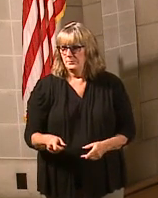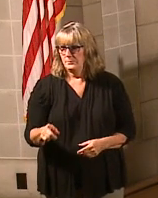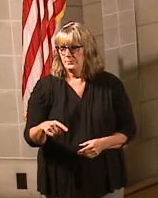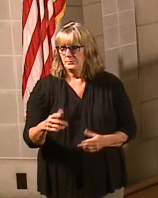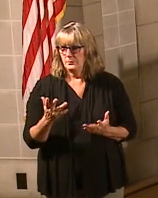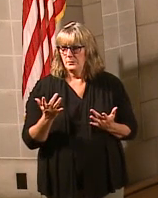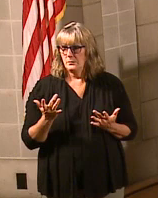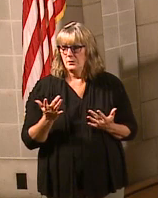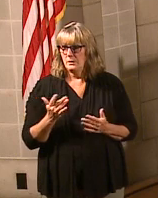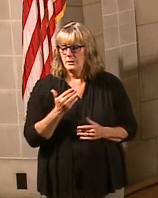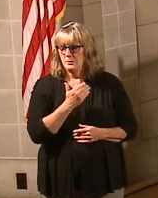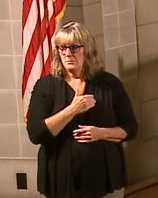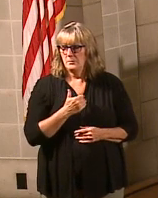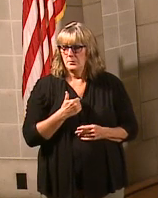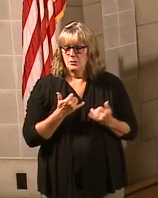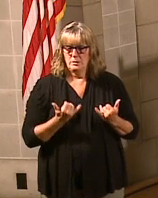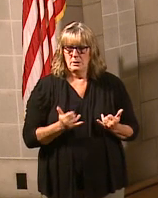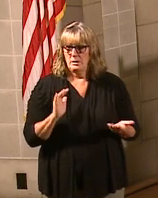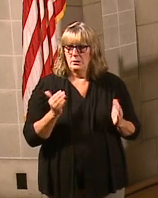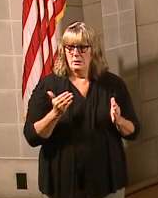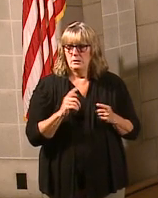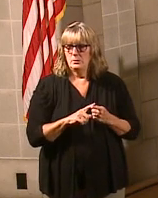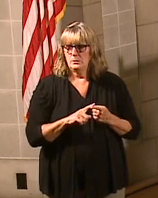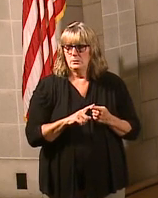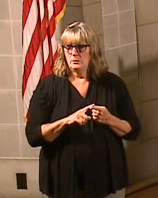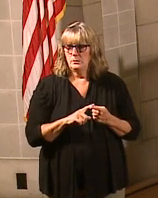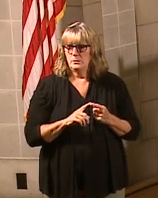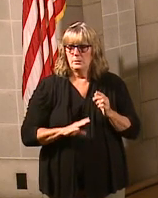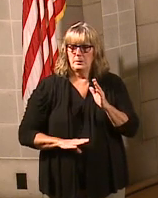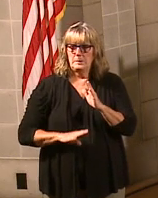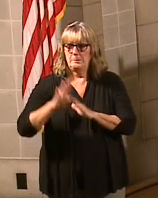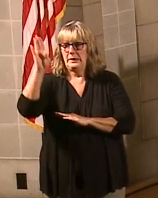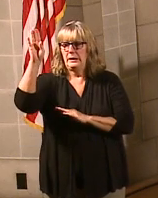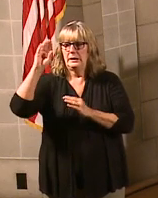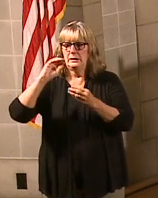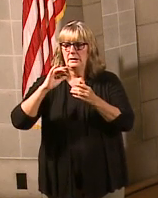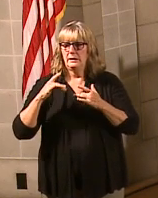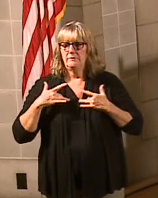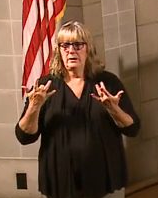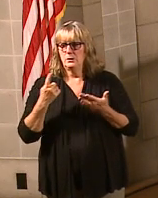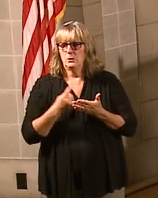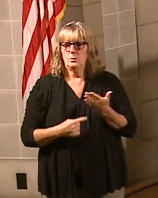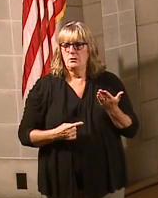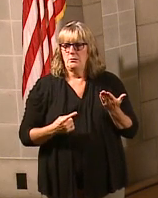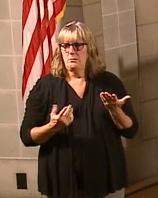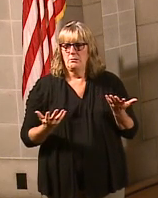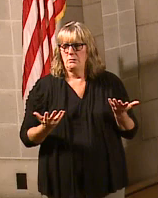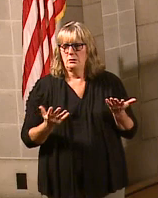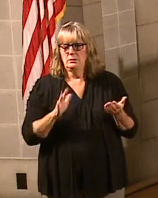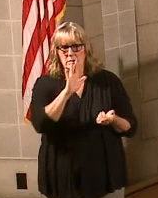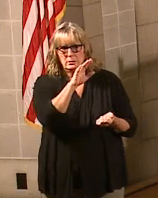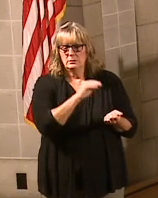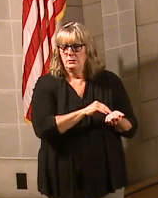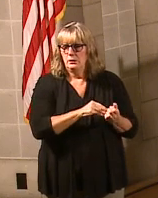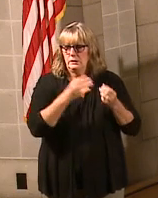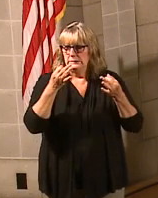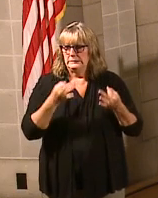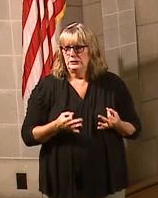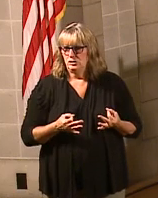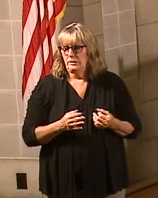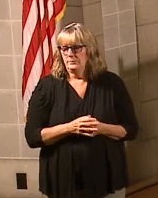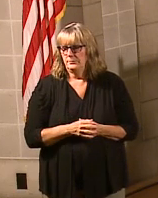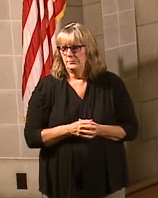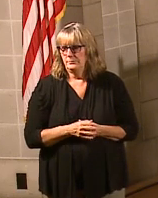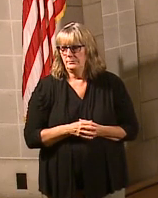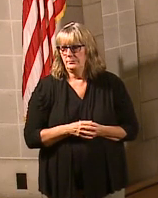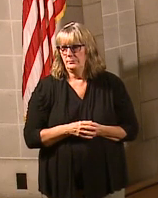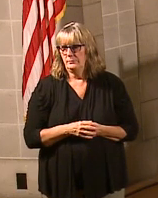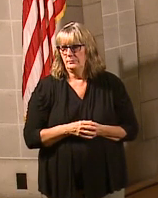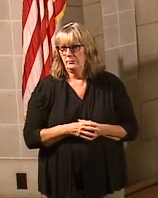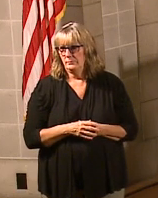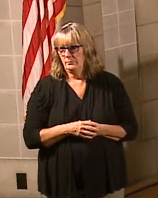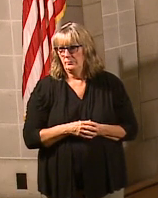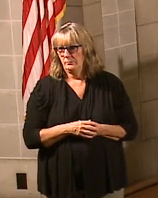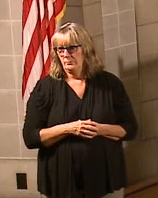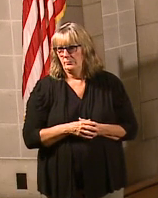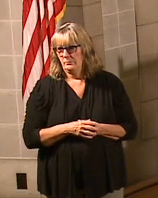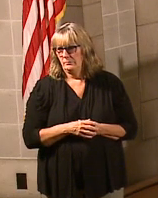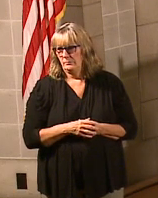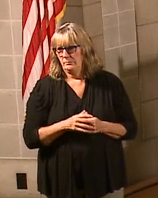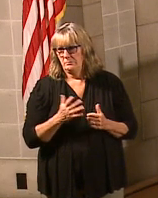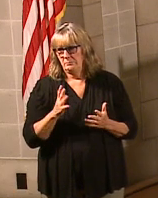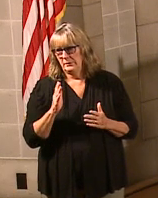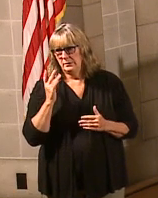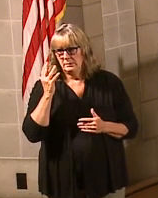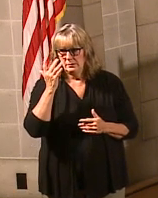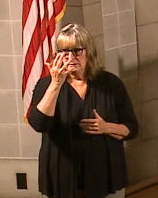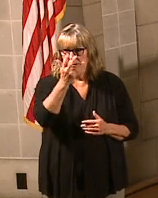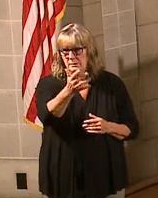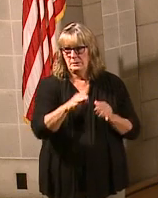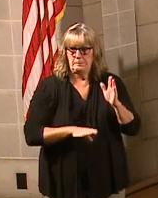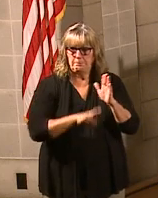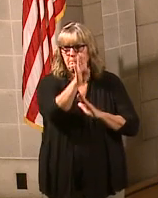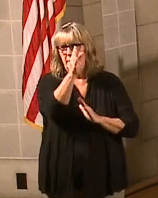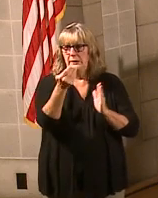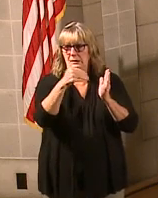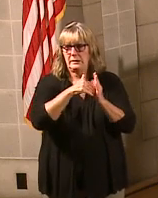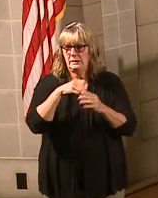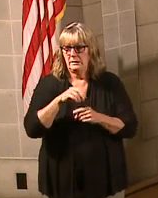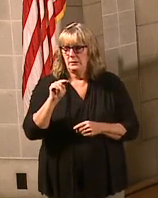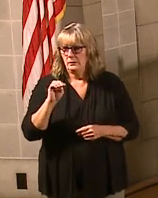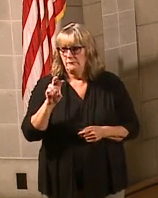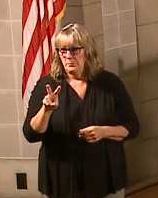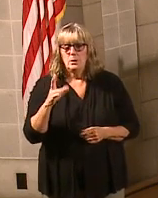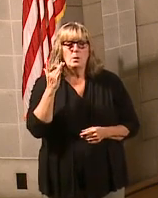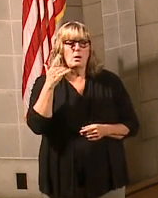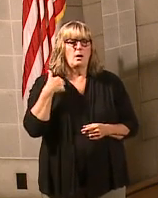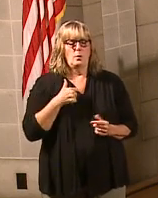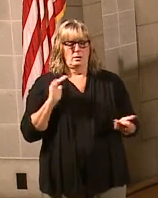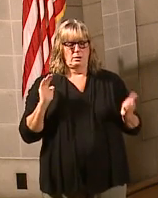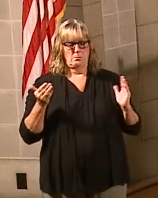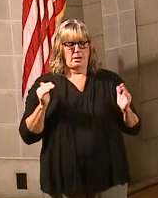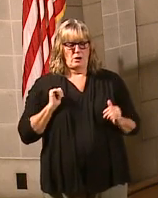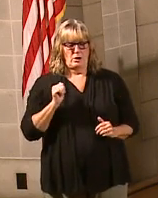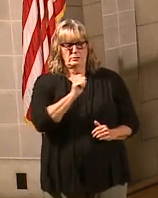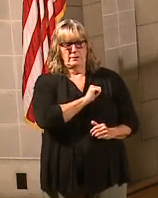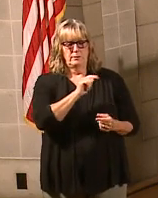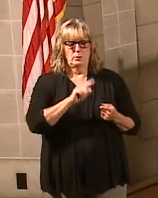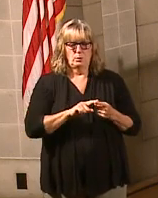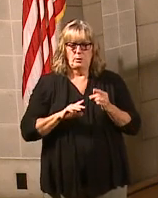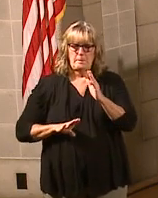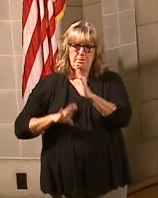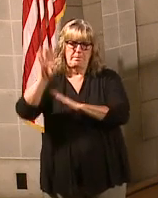THAT'S NON-COVID THAT'S DRIVING